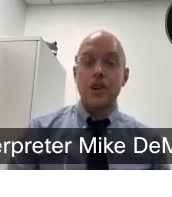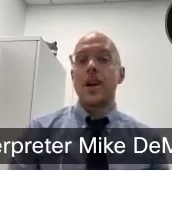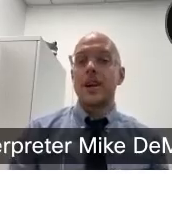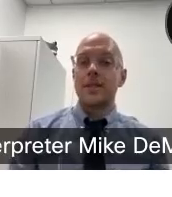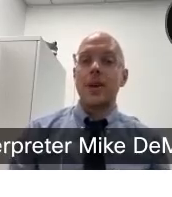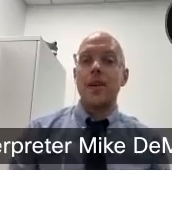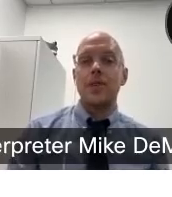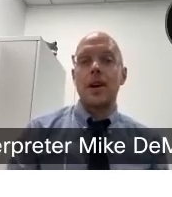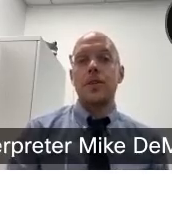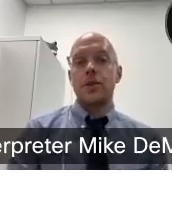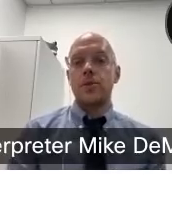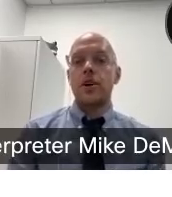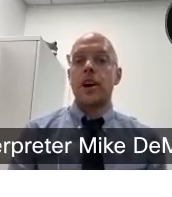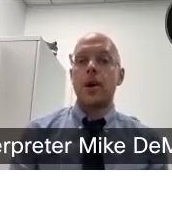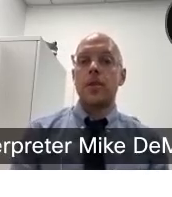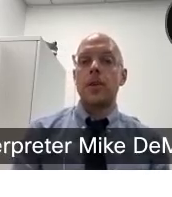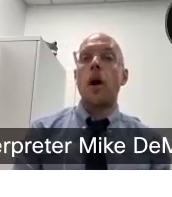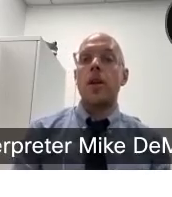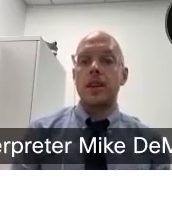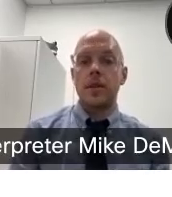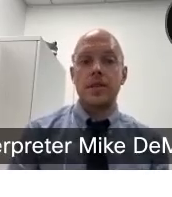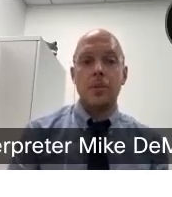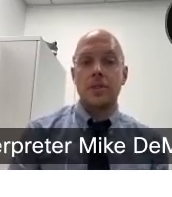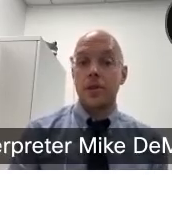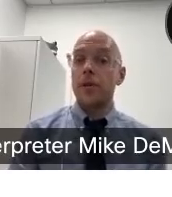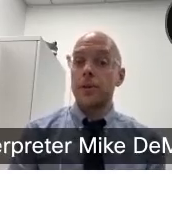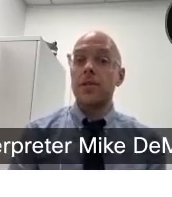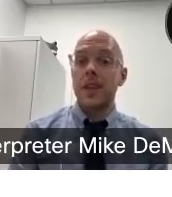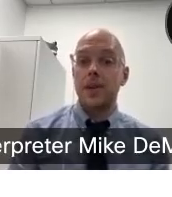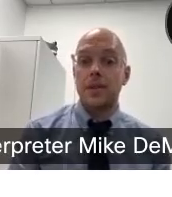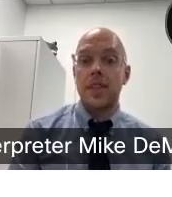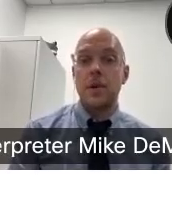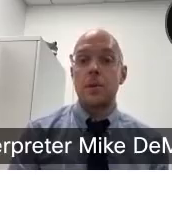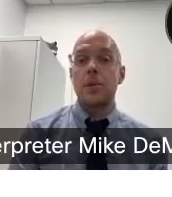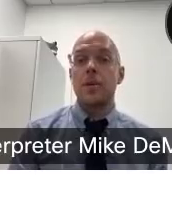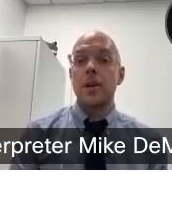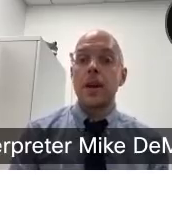we have to also talk about the quality of those captions. There are certain standards that they must comply with.